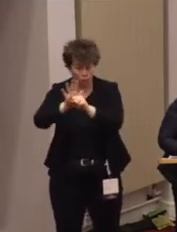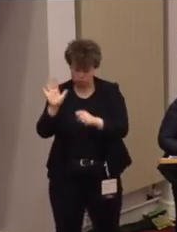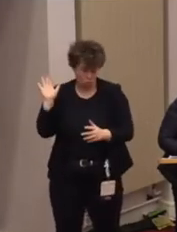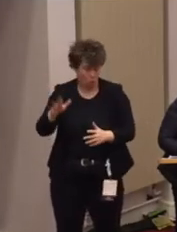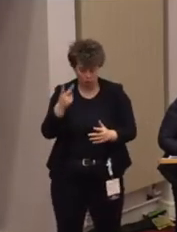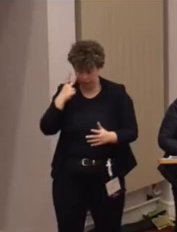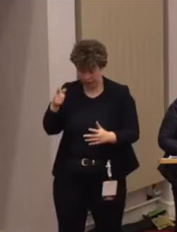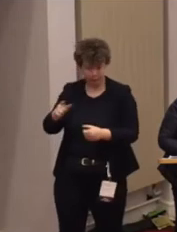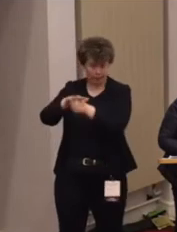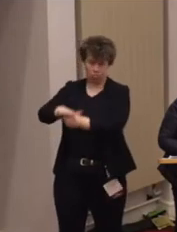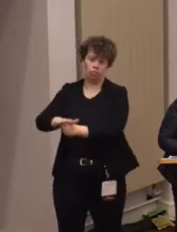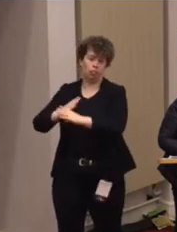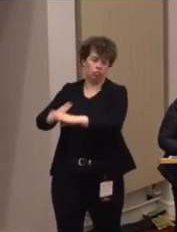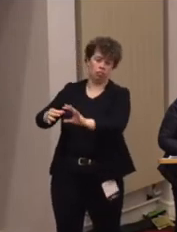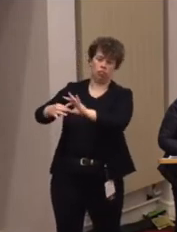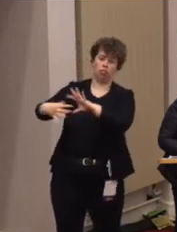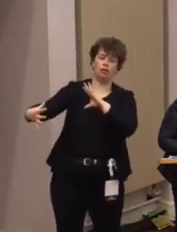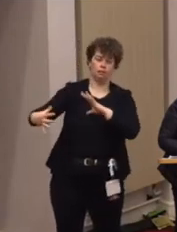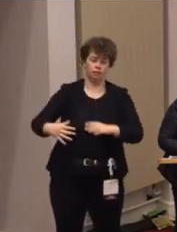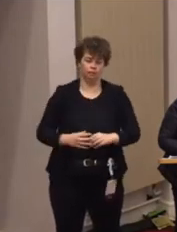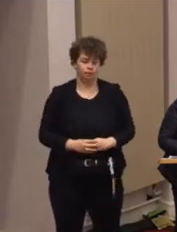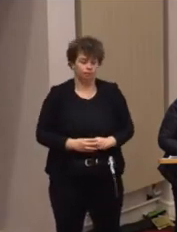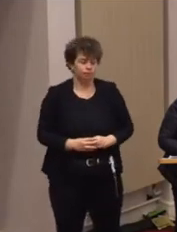the cultural impact and the reflection of the ground (indiscernible) on the intersections